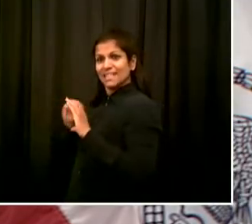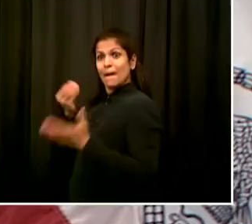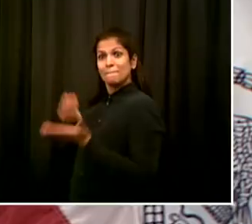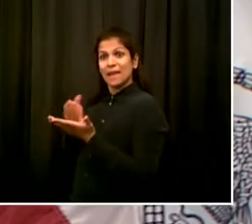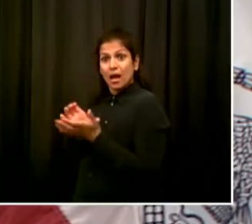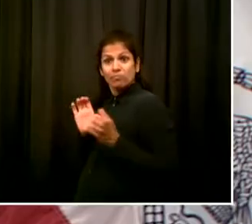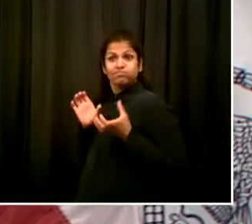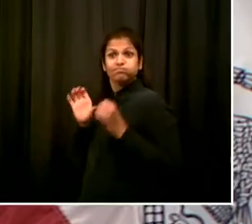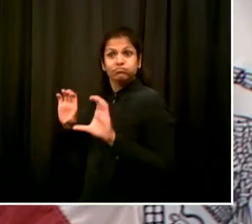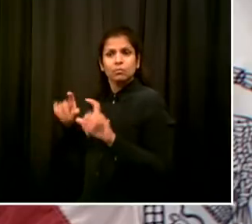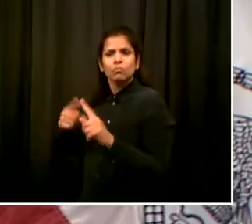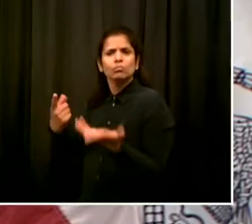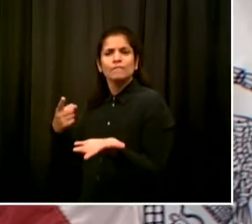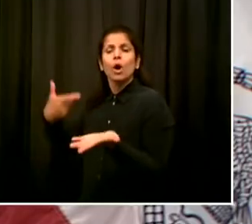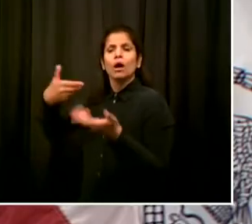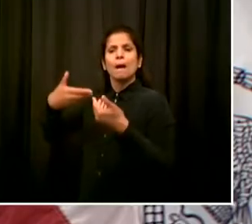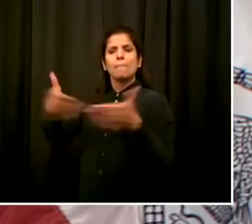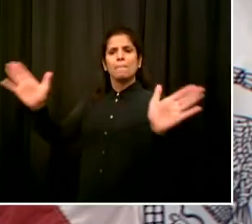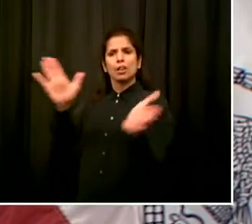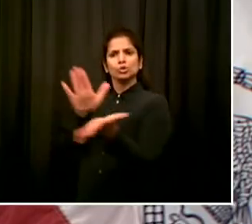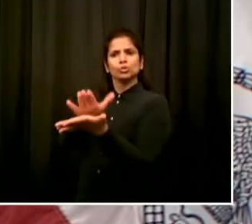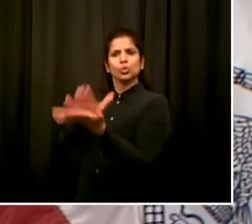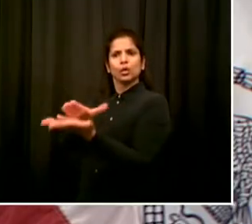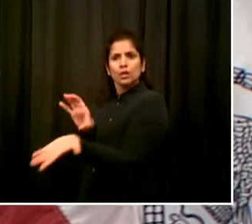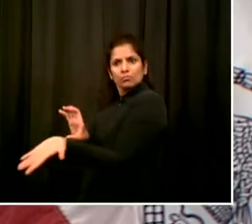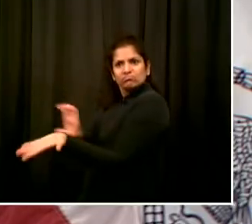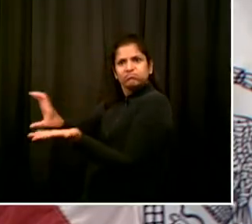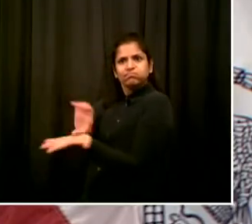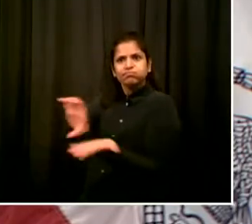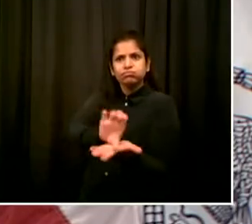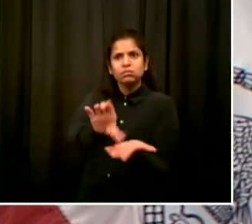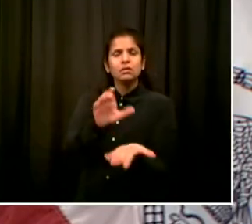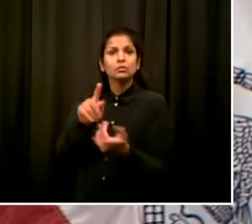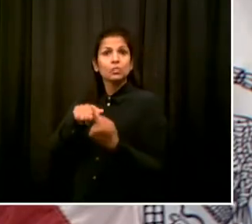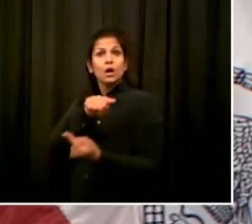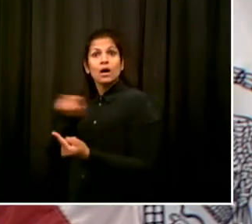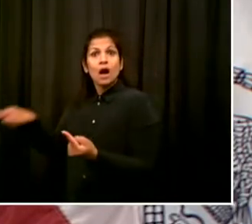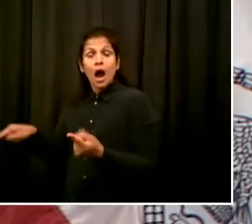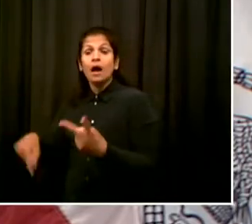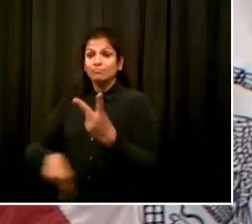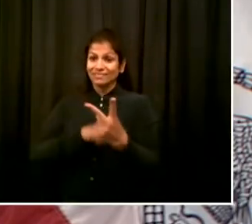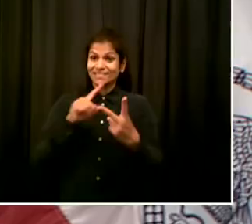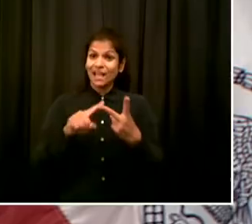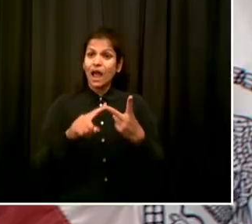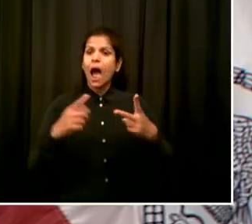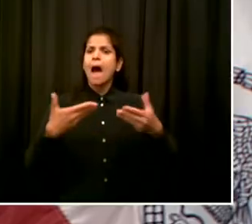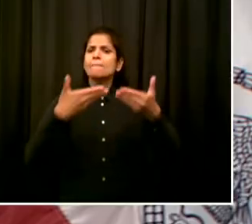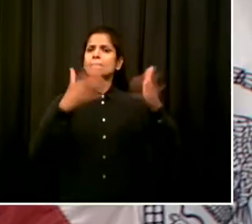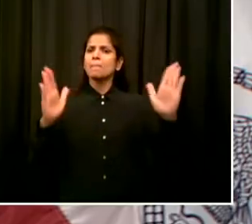HUGE AMOUNT OF AFFORDABLE HOUSING DAN ERDISTRIBUTION OF WEALTH WITH TENS F OBLILIS ON OF DOLLS ARTATH WE DISTRIBUTED TO THE WORKING